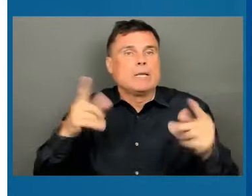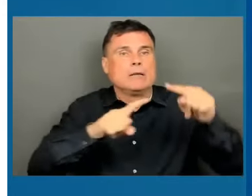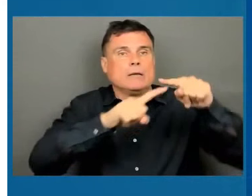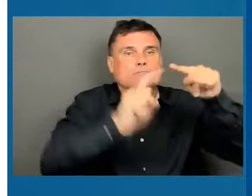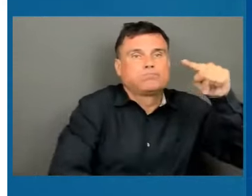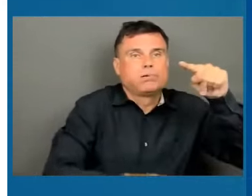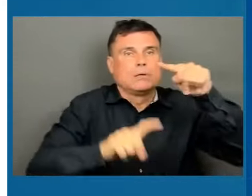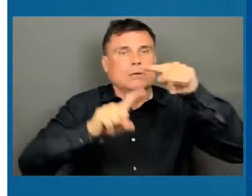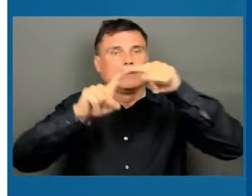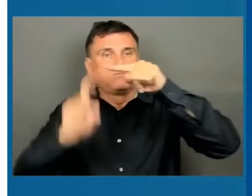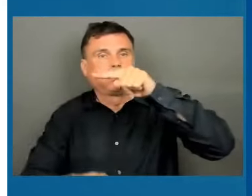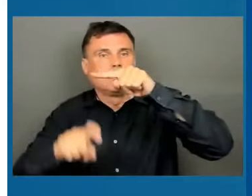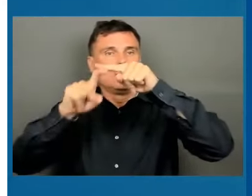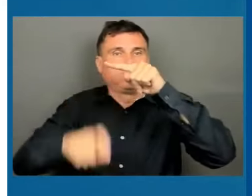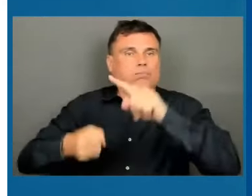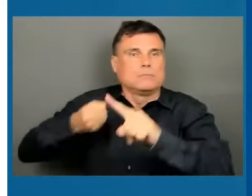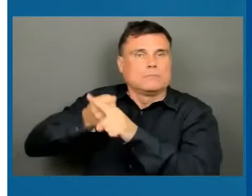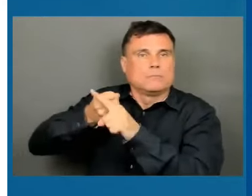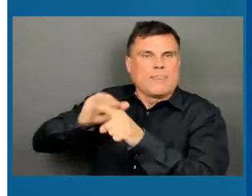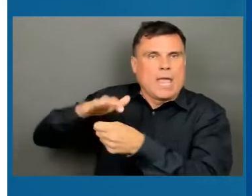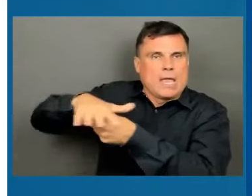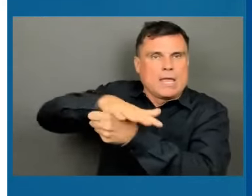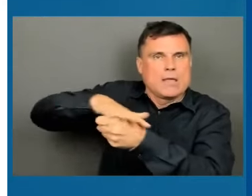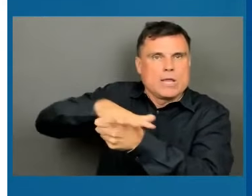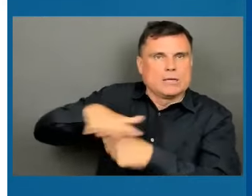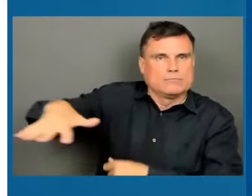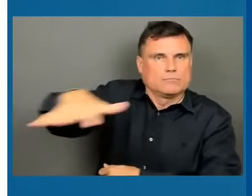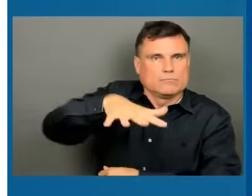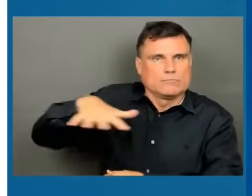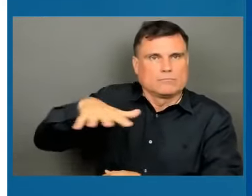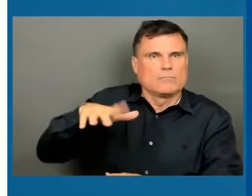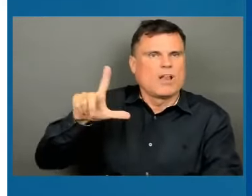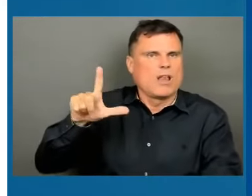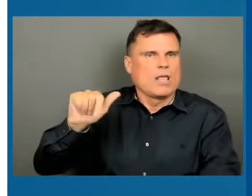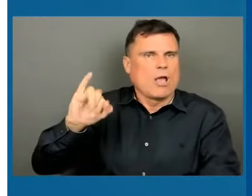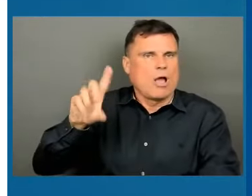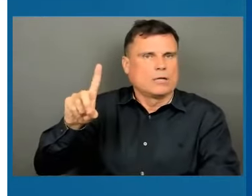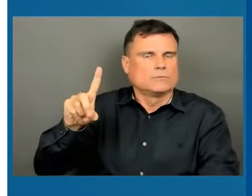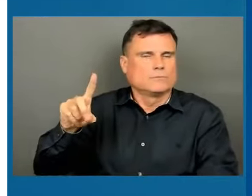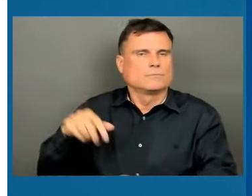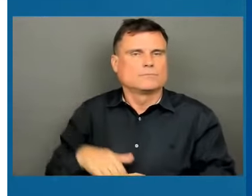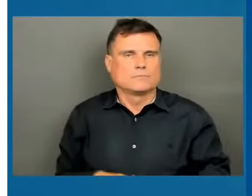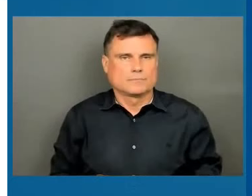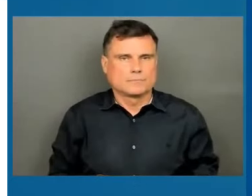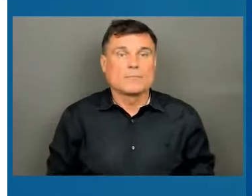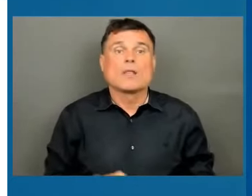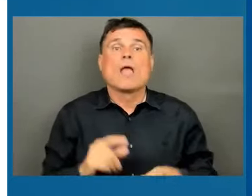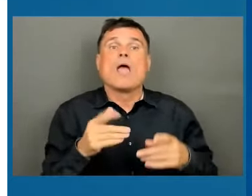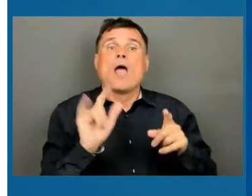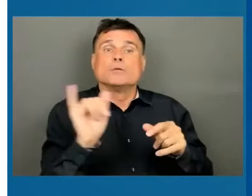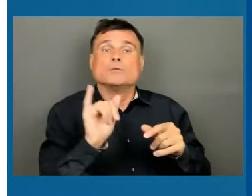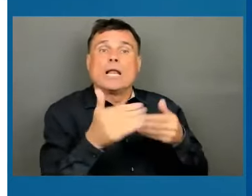Saturday morning.. Then along the Rockies upwards of 20 mm,